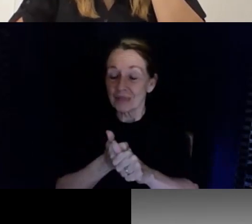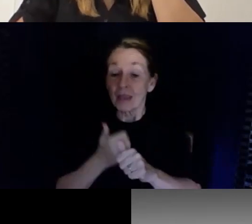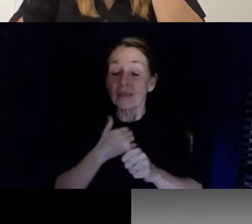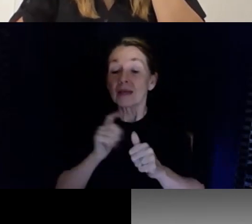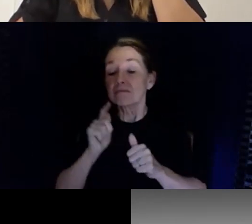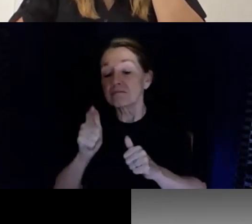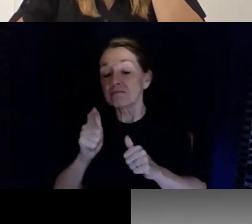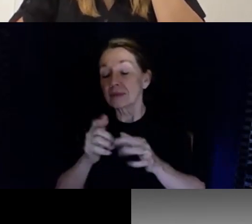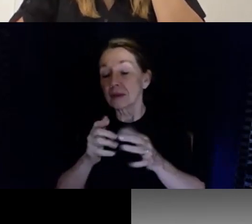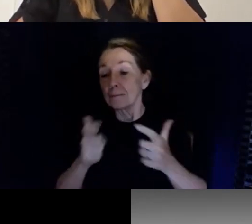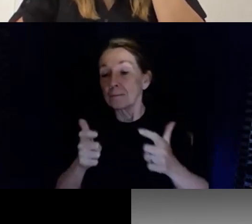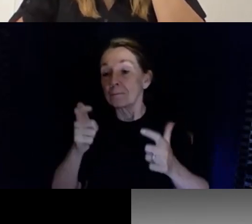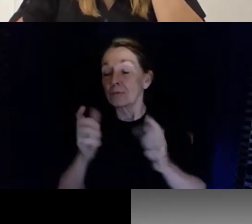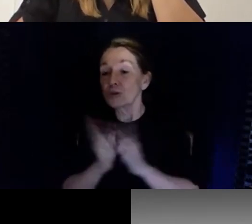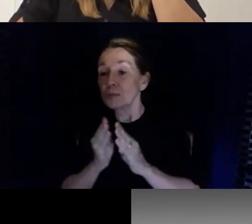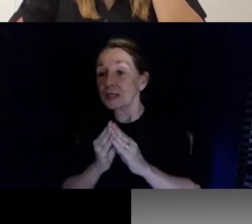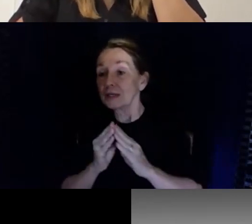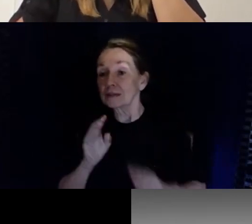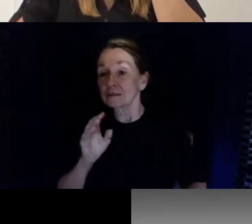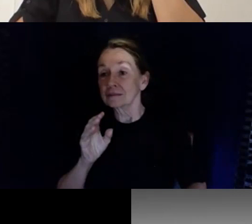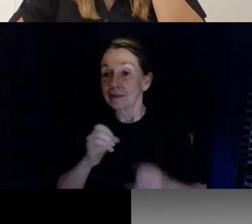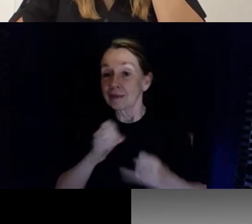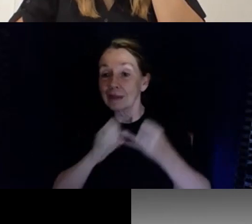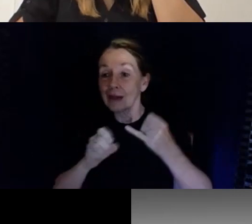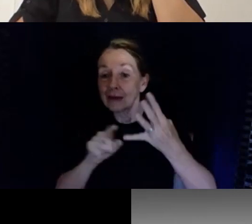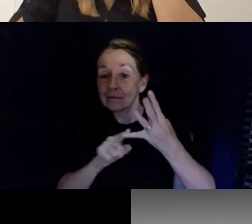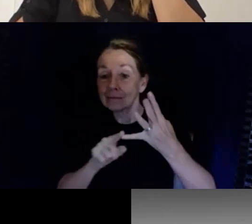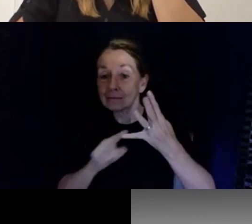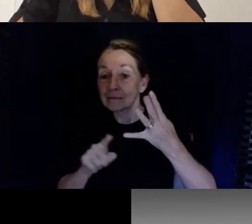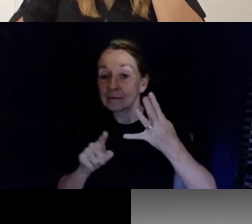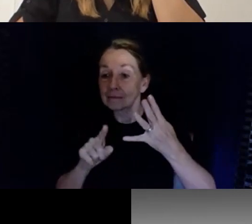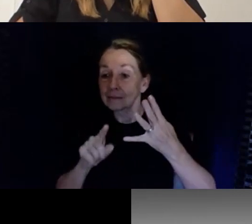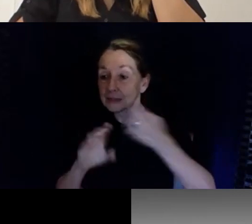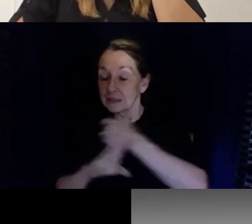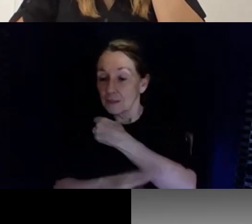AND EVEN IF MAYBE WE TRY TO DO ONE HOUR VERSUS TWO, TO AT LEAST HAVE AN UPDATE.